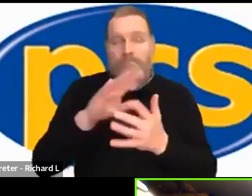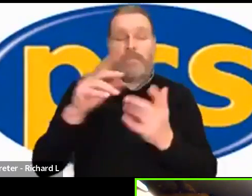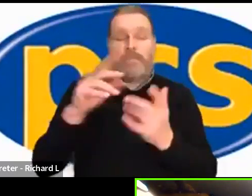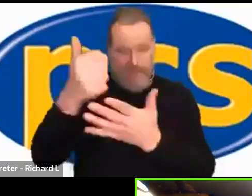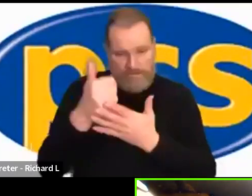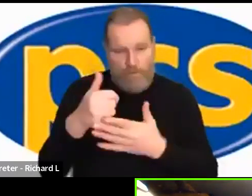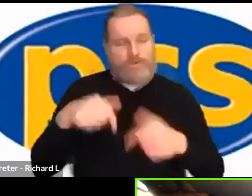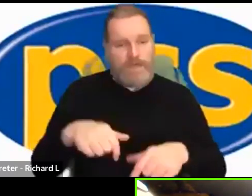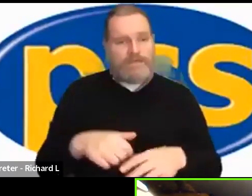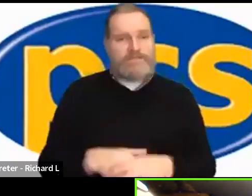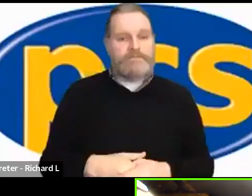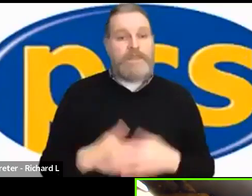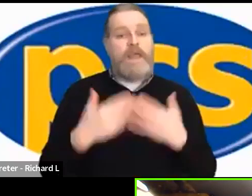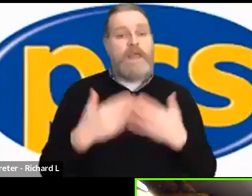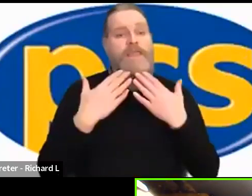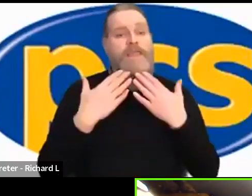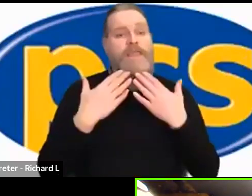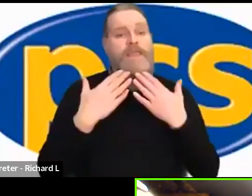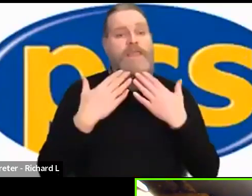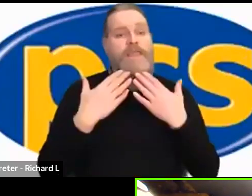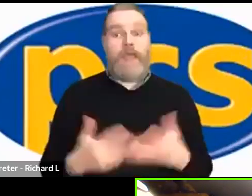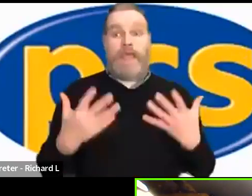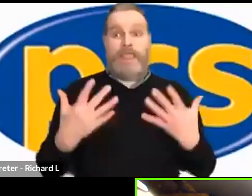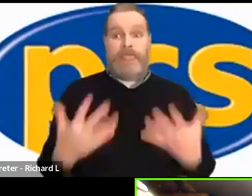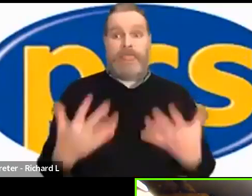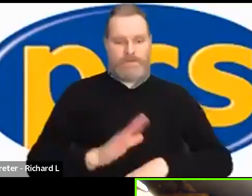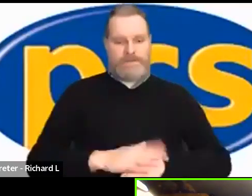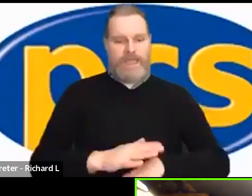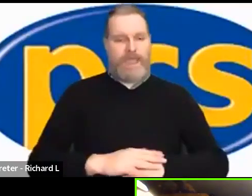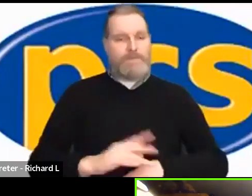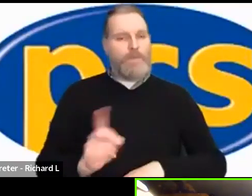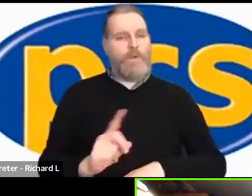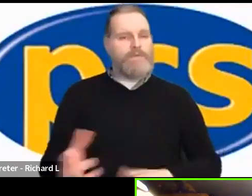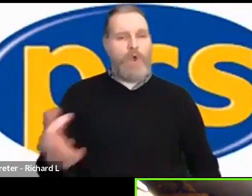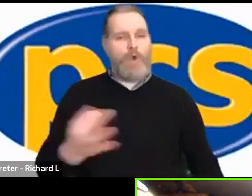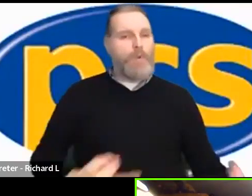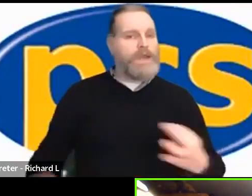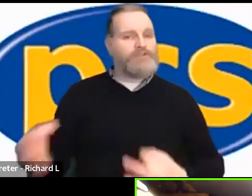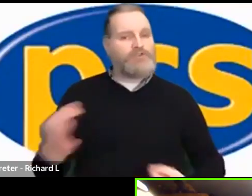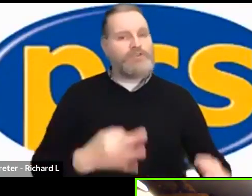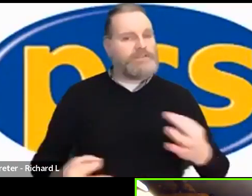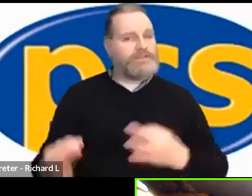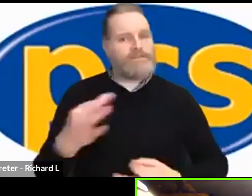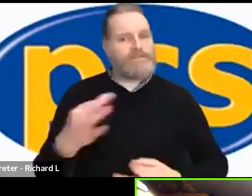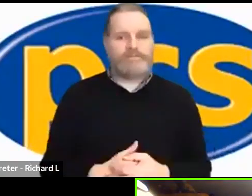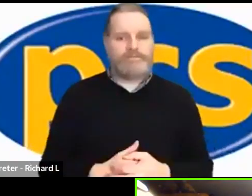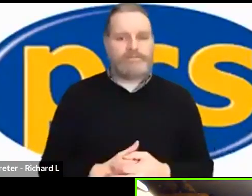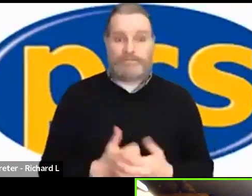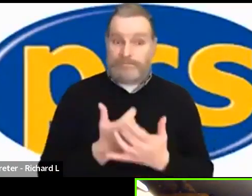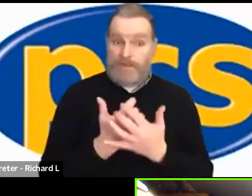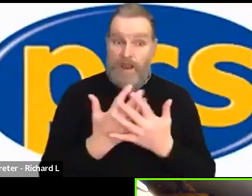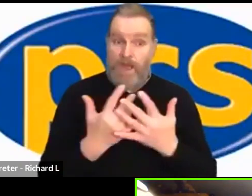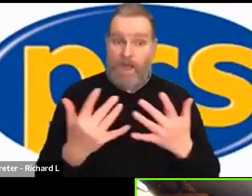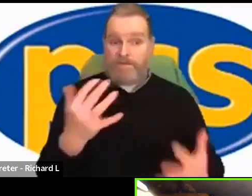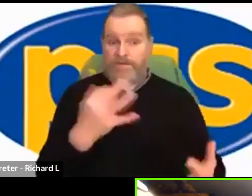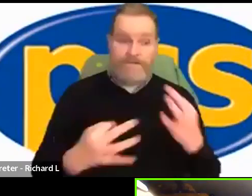who sent those messages in. Okay, who sent those messages in. Okay, so we're gonna turn to the question s that s that we've received that we've received. As I say, we've been creating